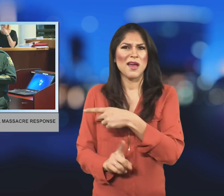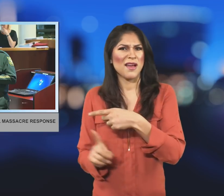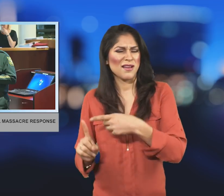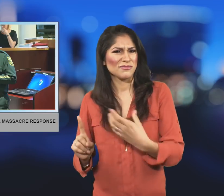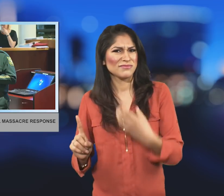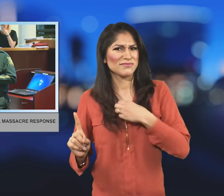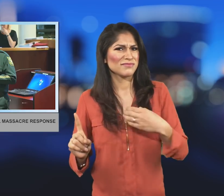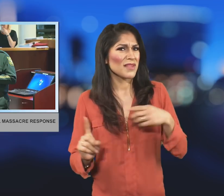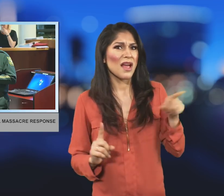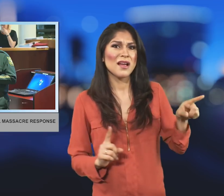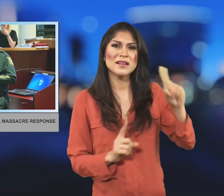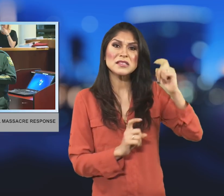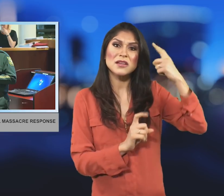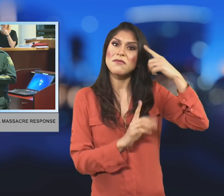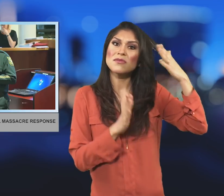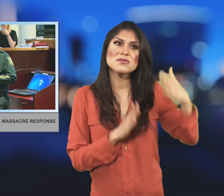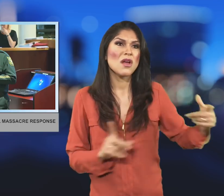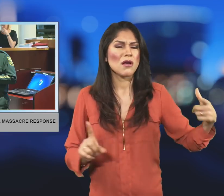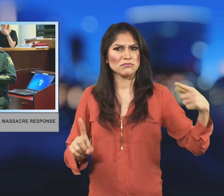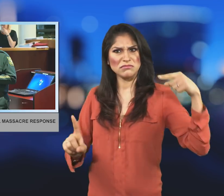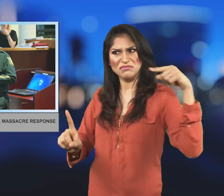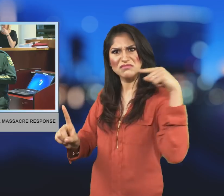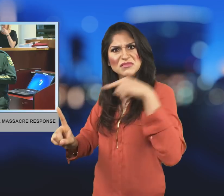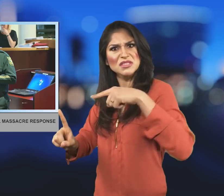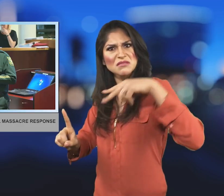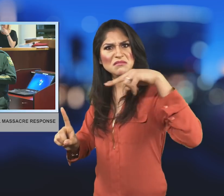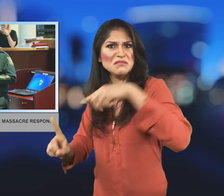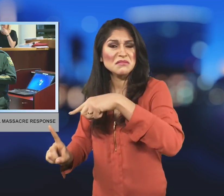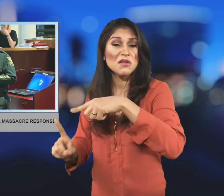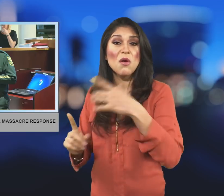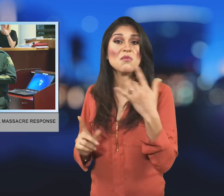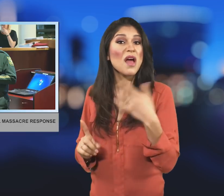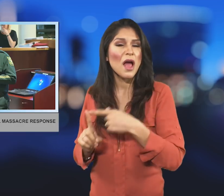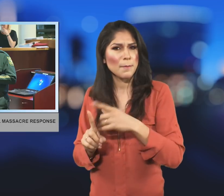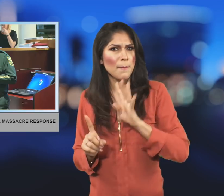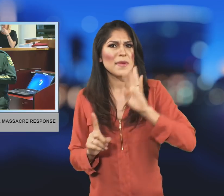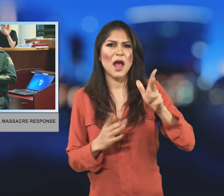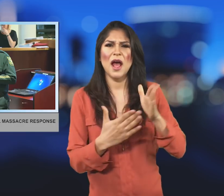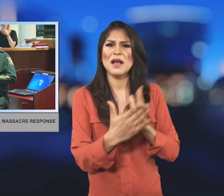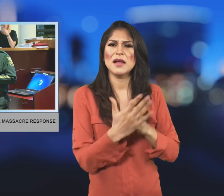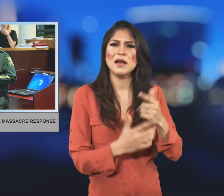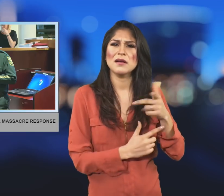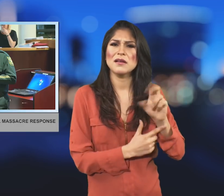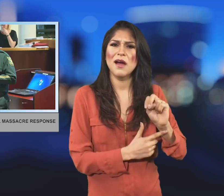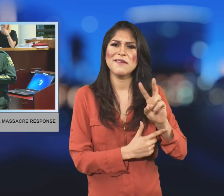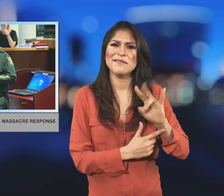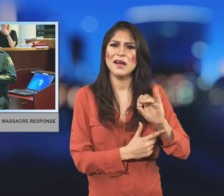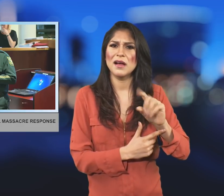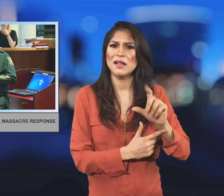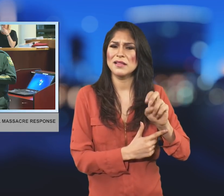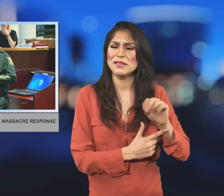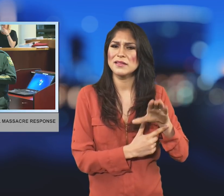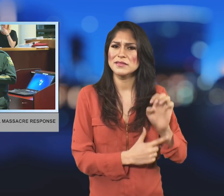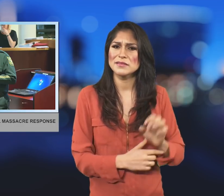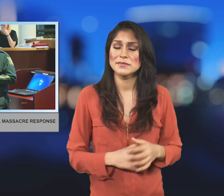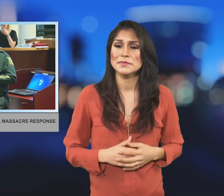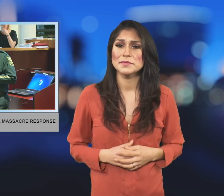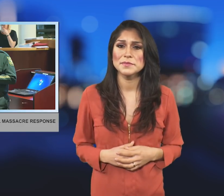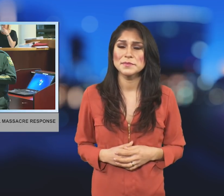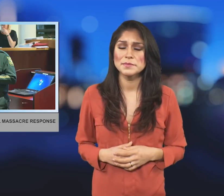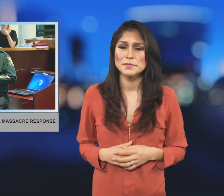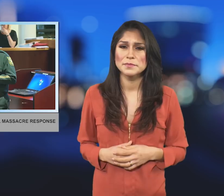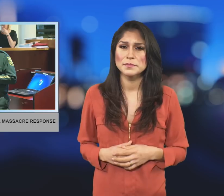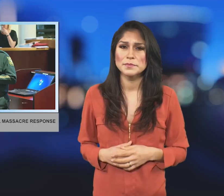Israel claims the governor targeted him for speaking out against gun violence.